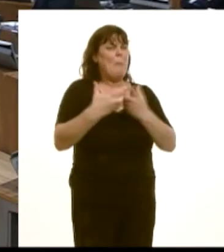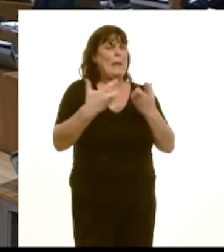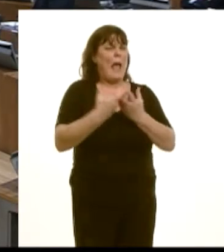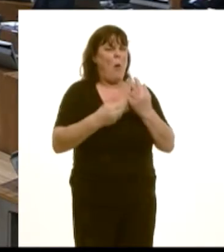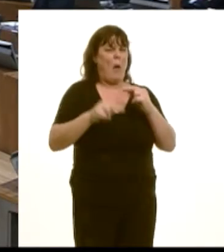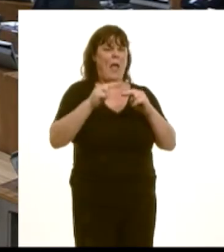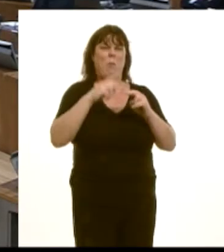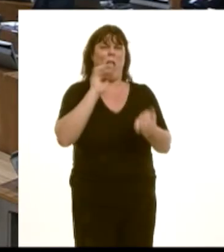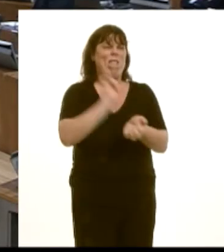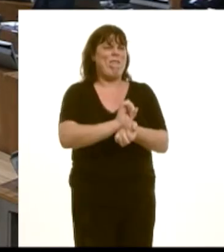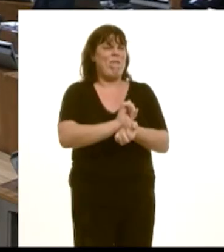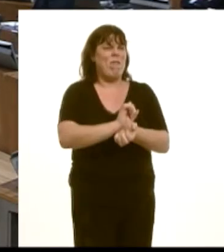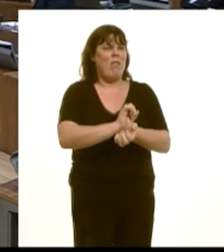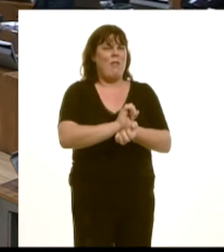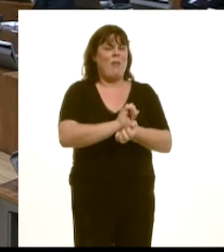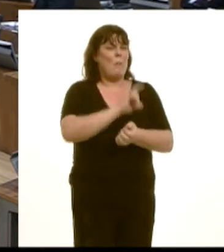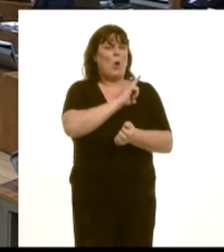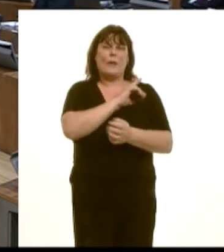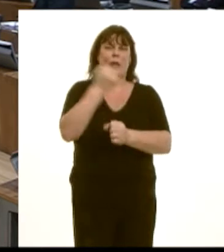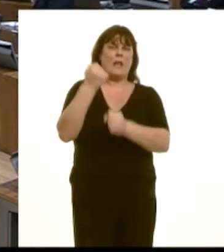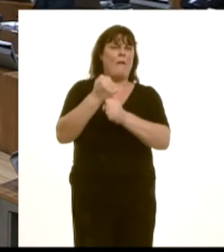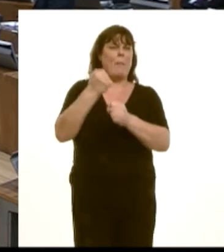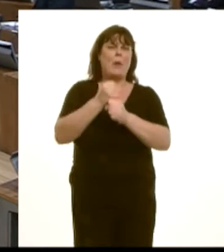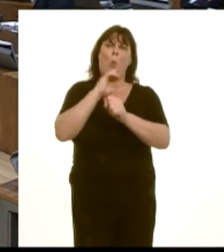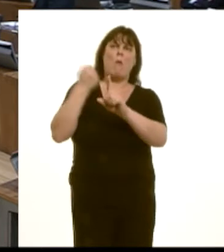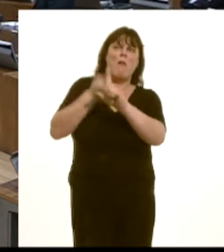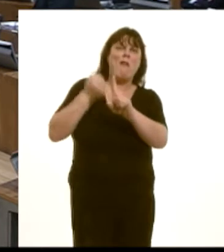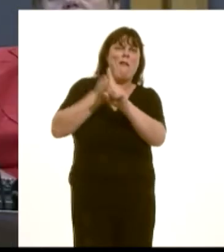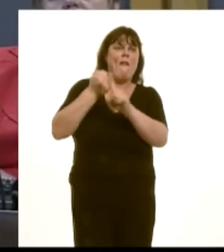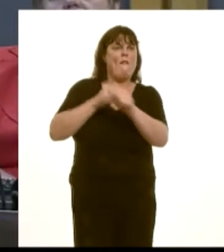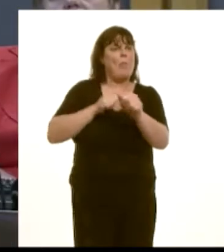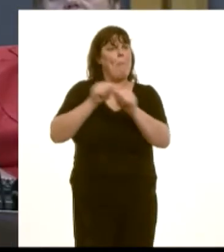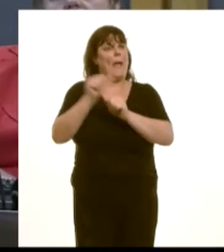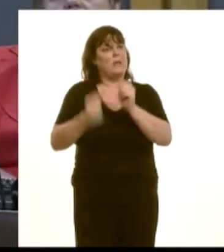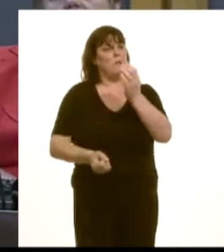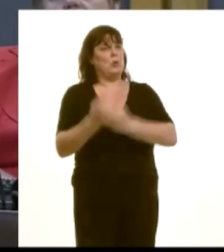our back and a Government that will not fight for the best option for Wales? Next week,